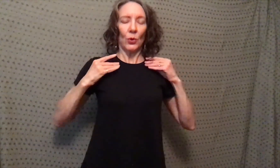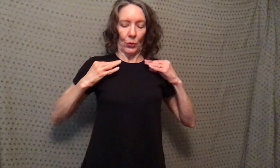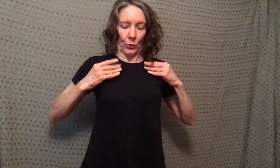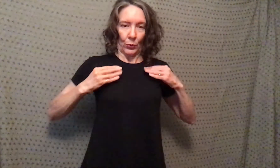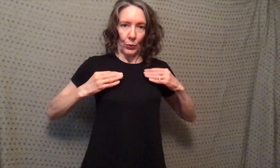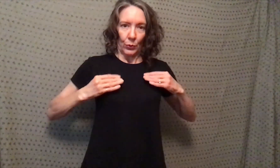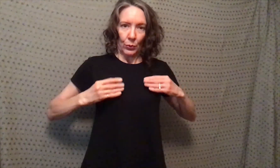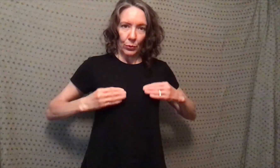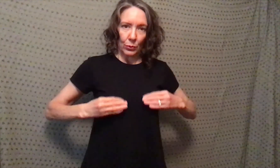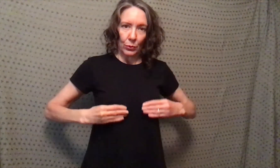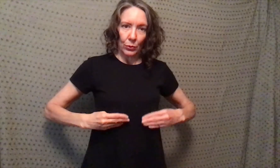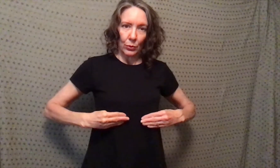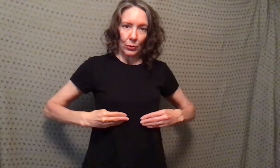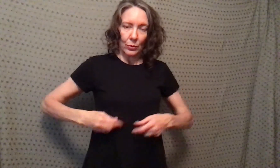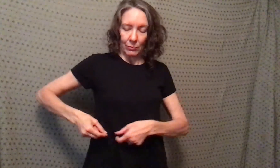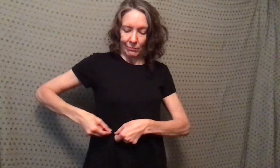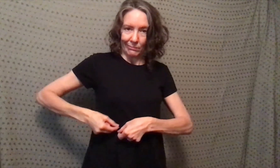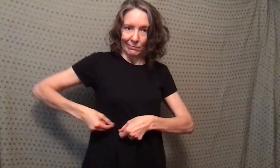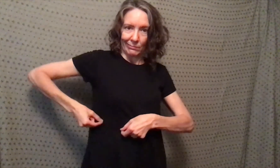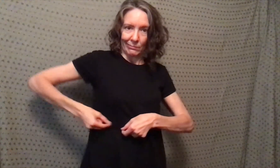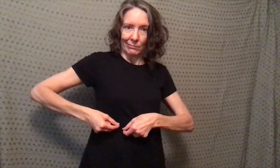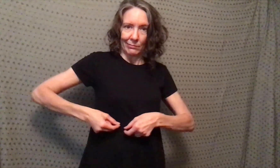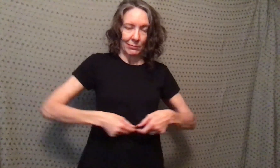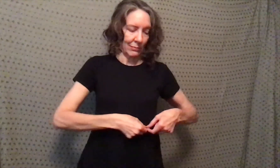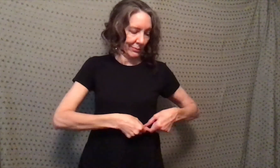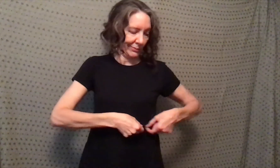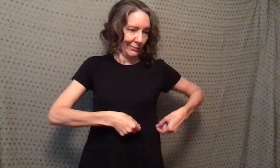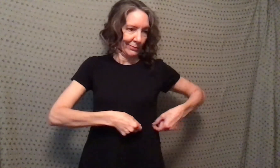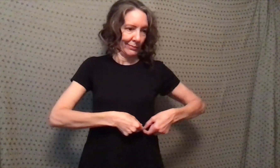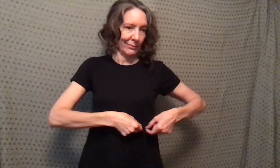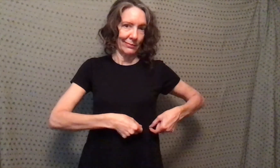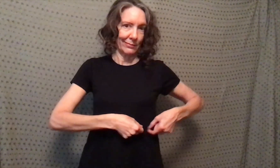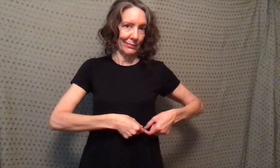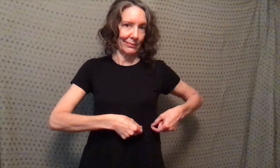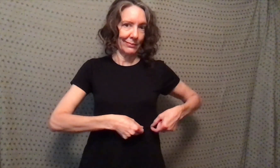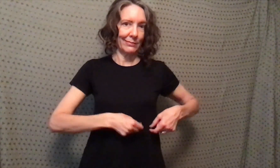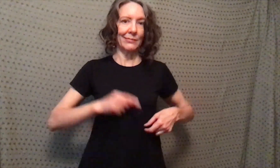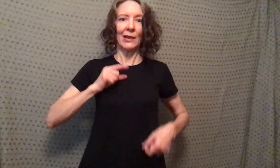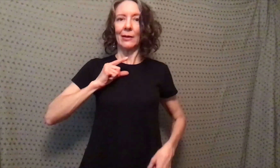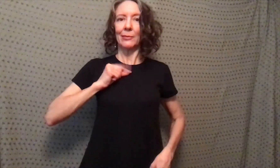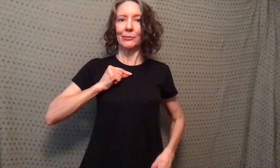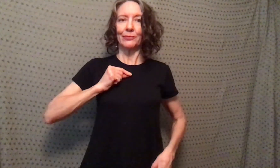it has ruffles in the front and a zippered pocket on each side,